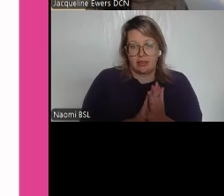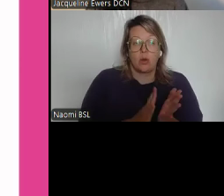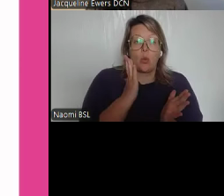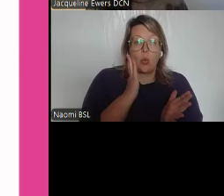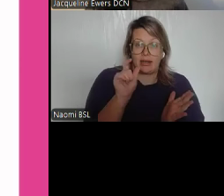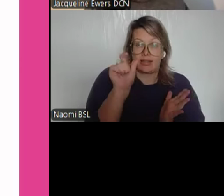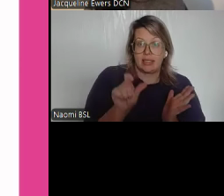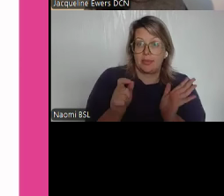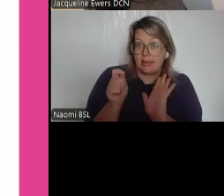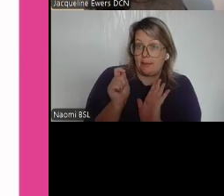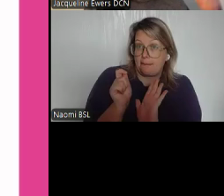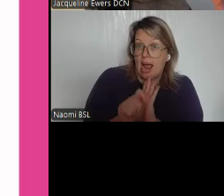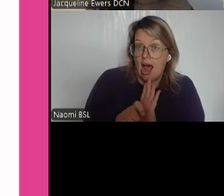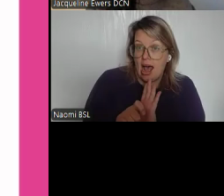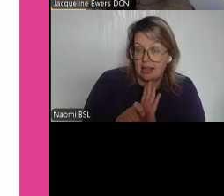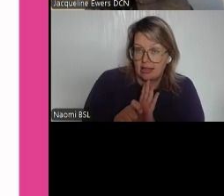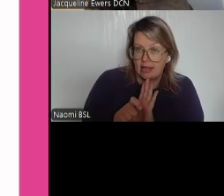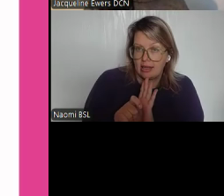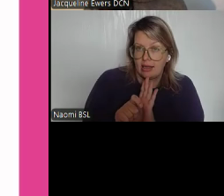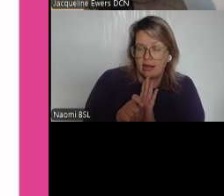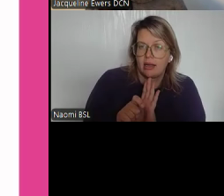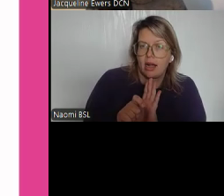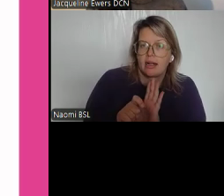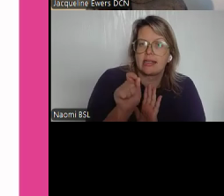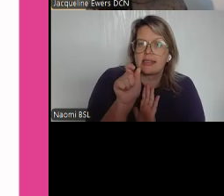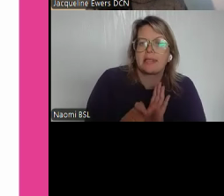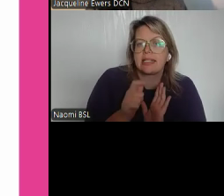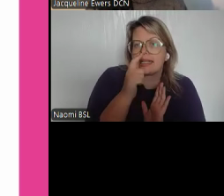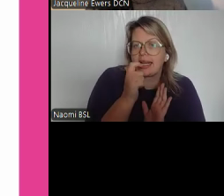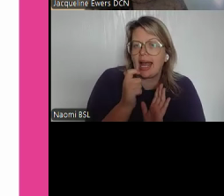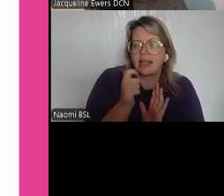It's slightly different. It's not saying, "Yes, I would like to hear from you."